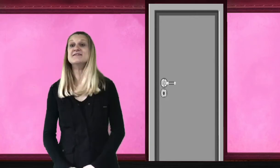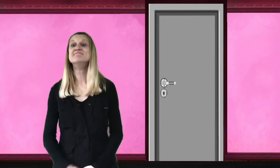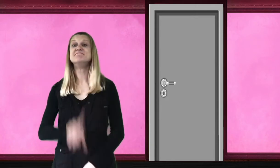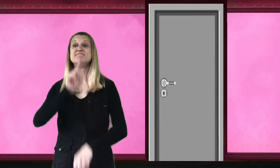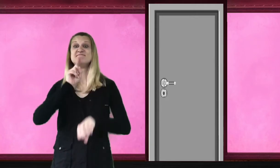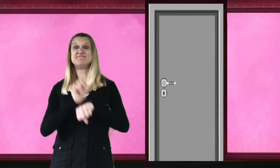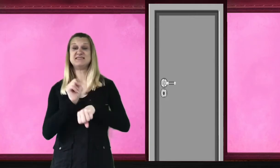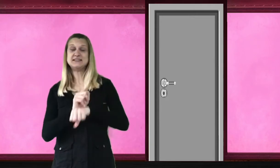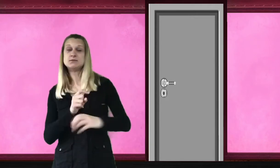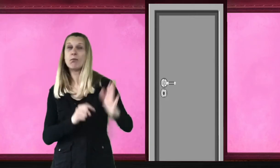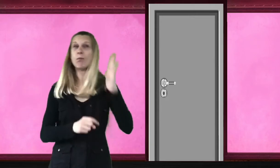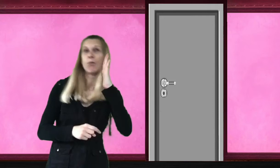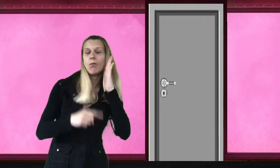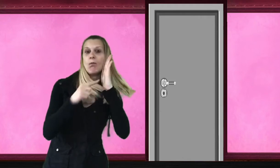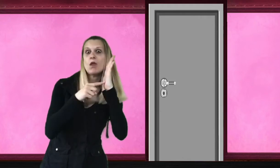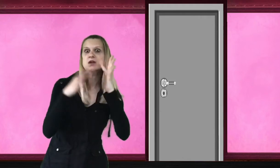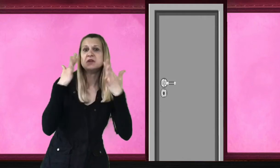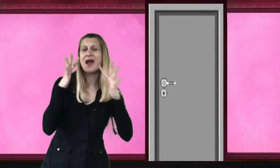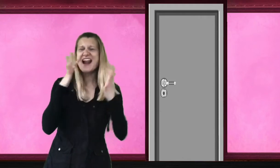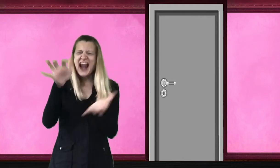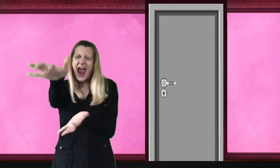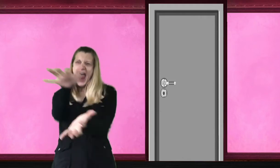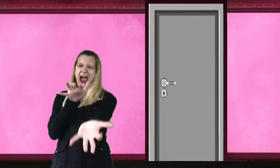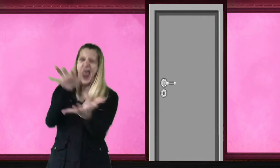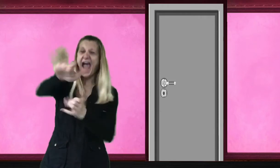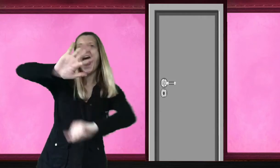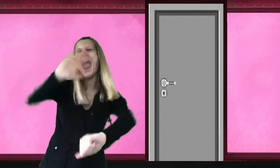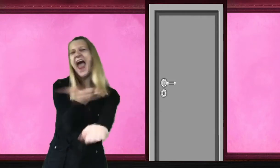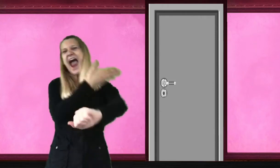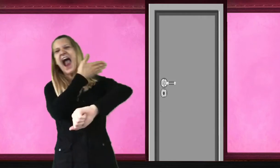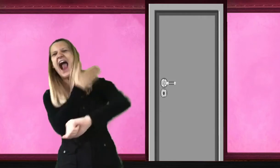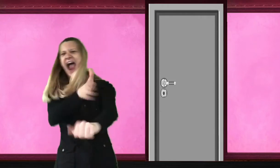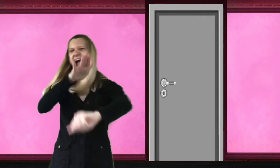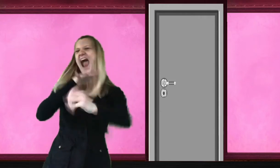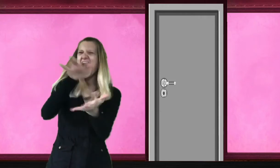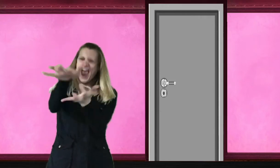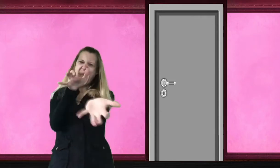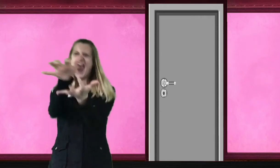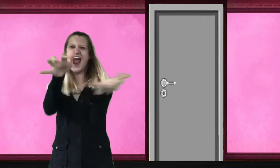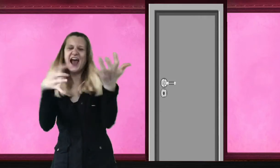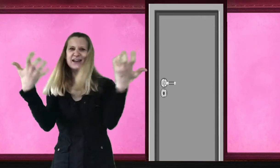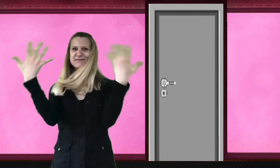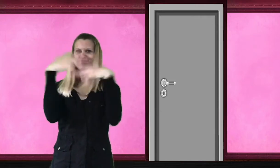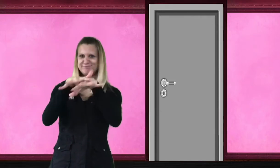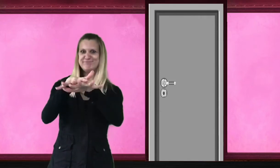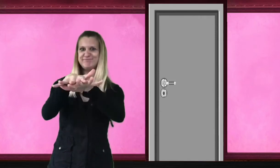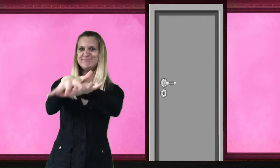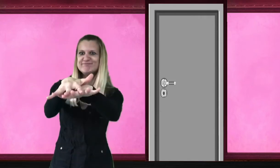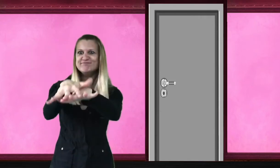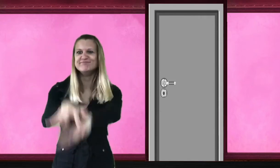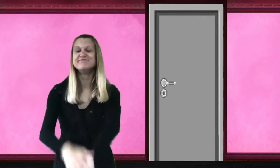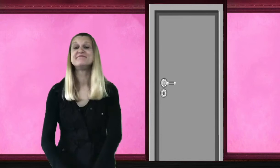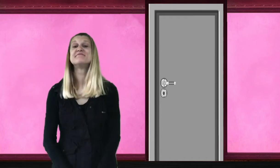Shrieks of laughter and snatches of singing could be heard coming through the closed door.